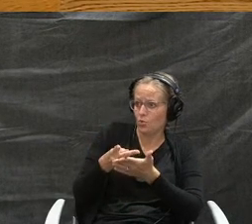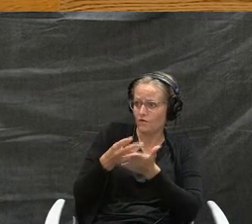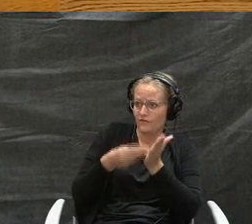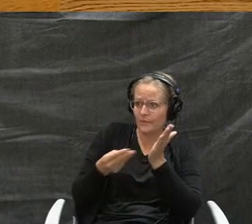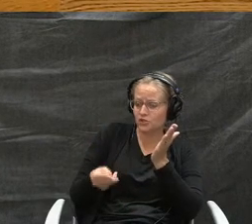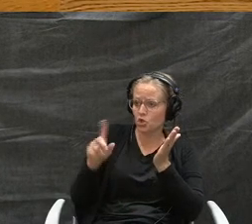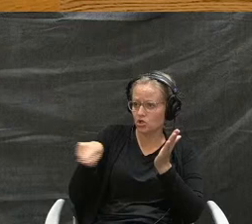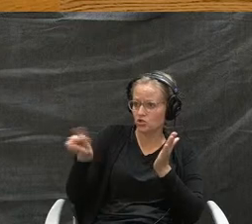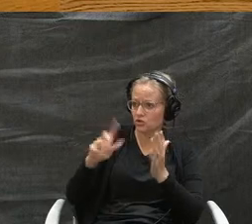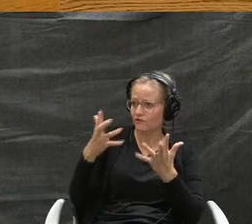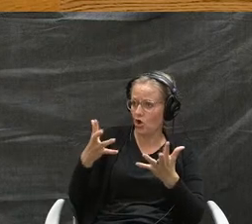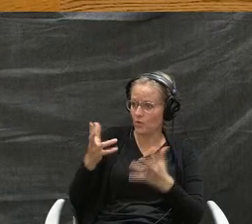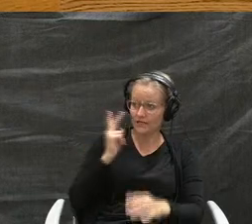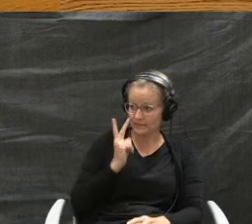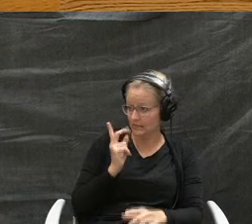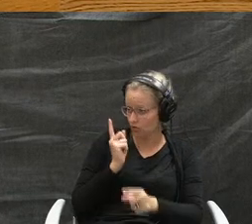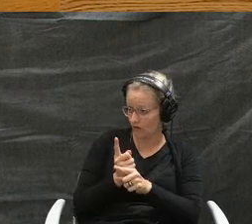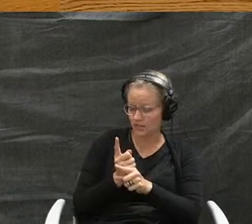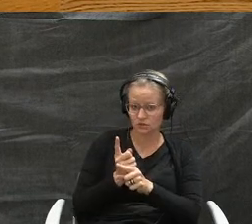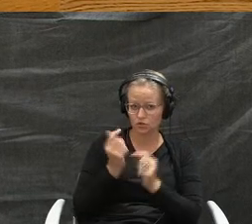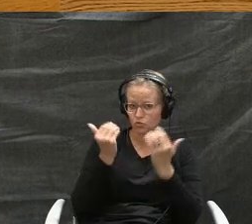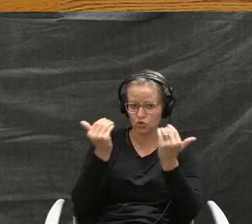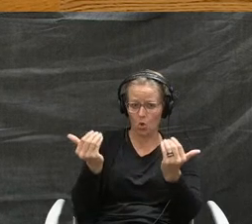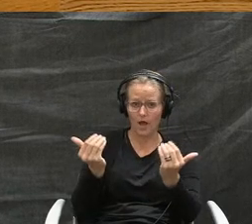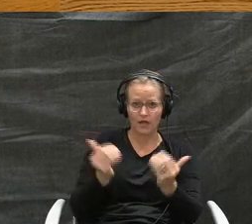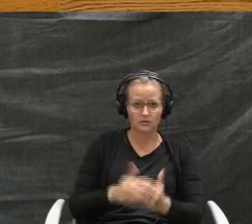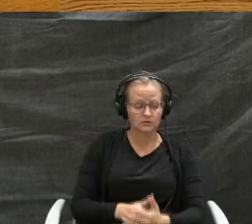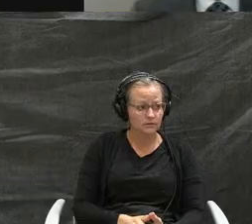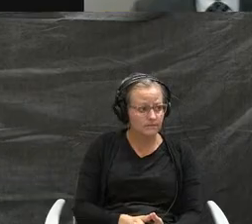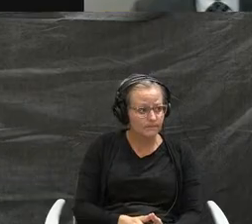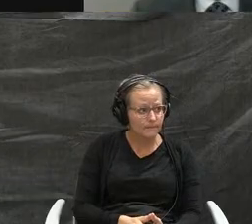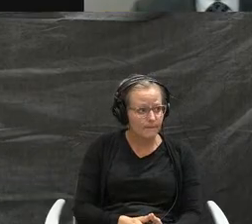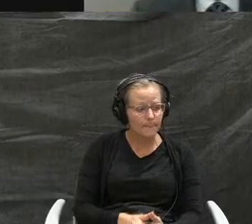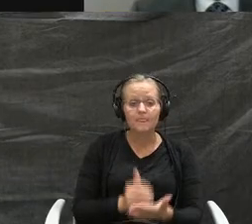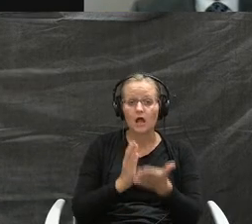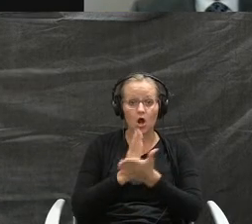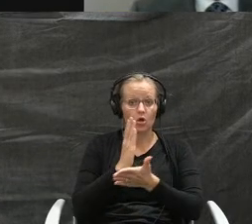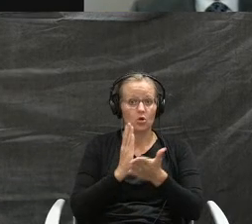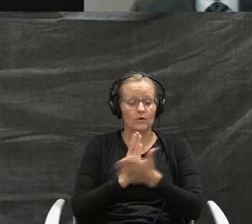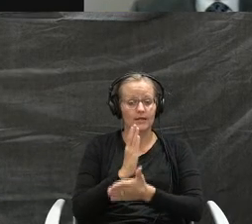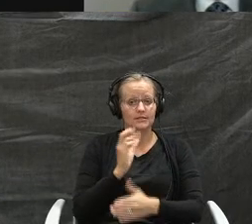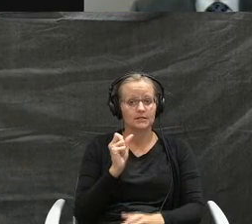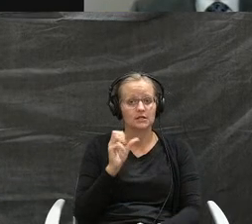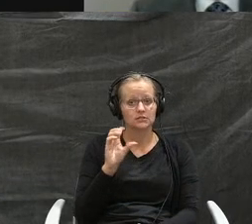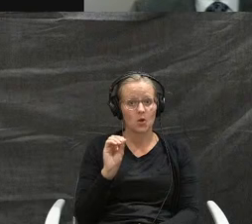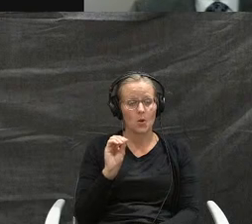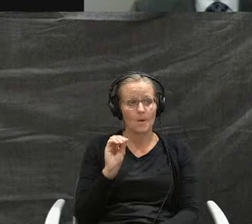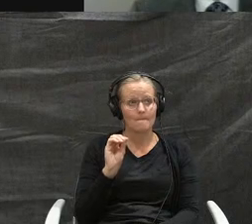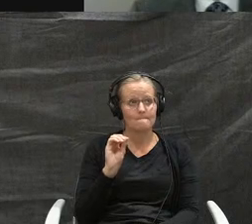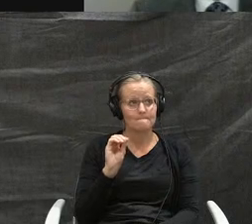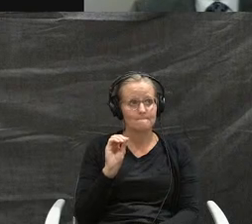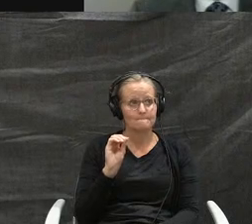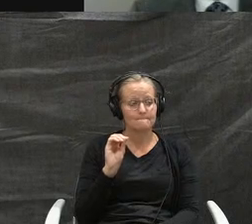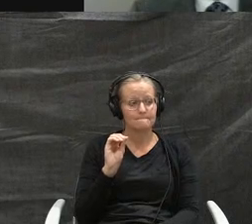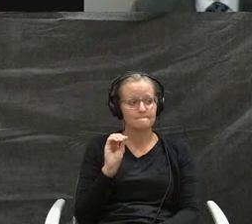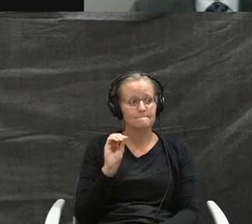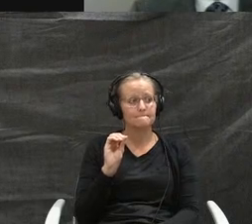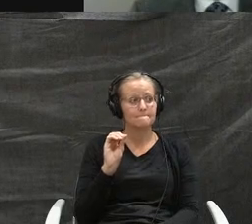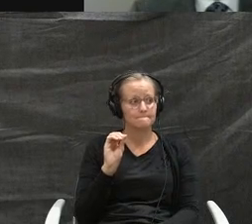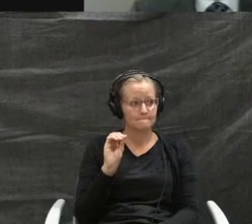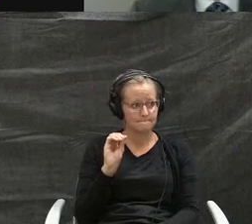Alright, so. May I have a motion